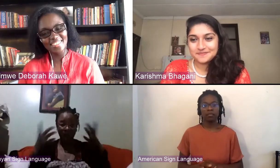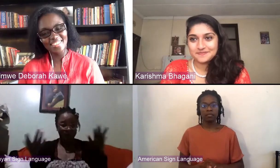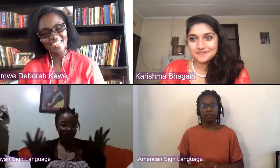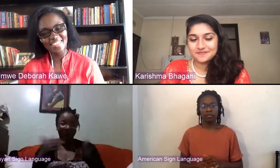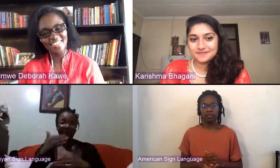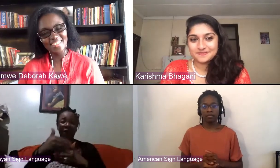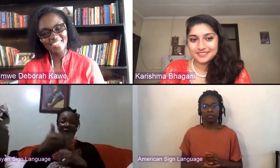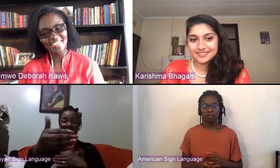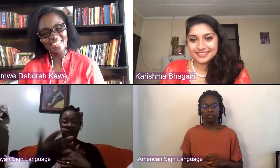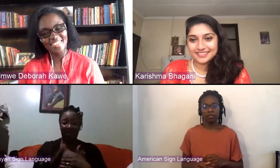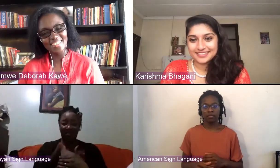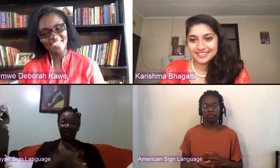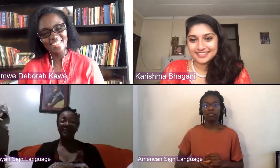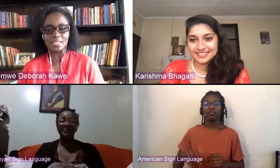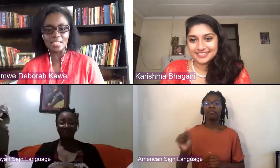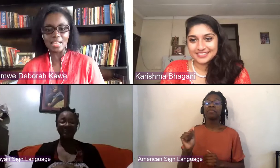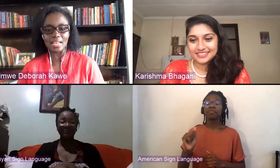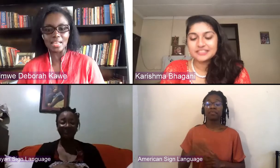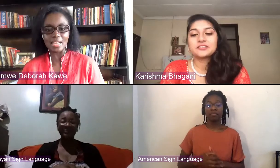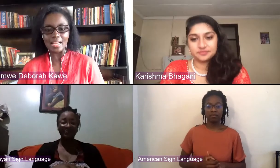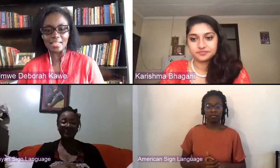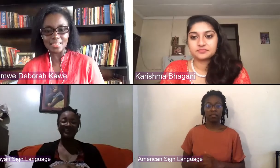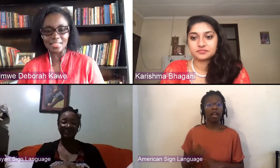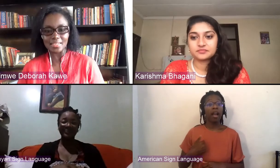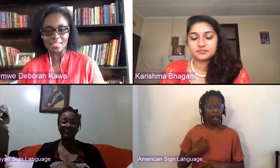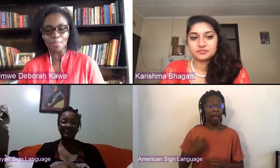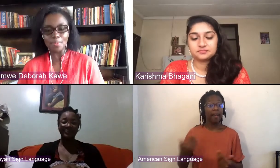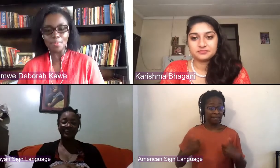Yeah, so I am on Facebook and my Facebook name